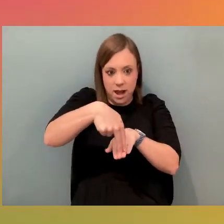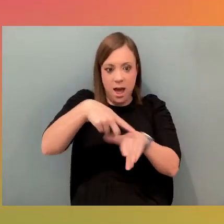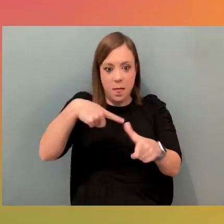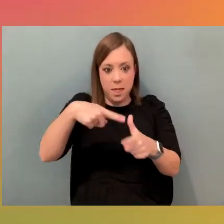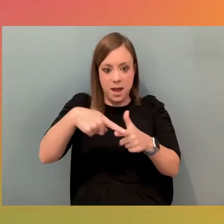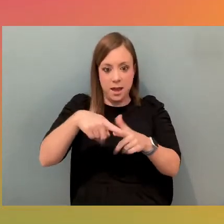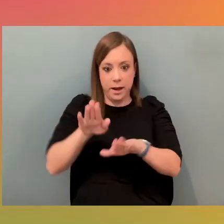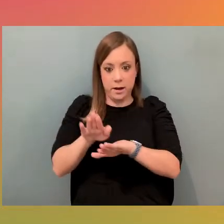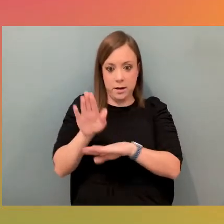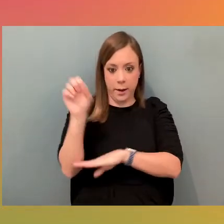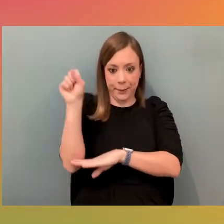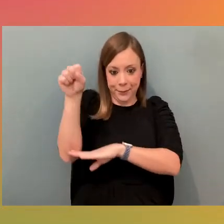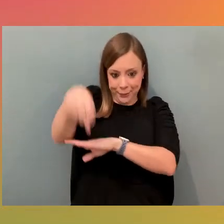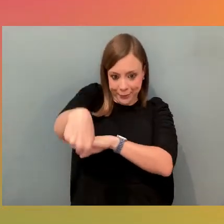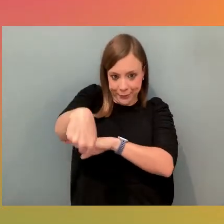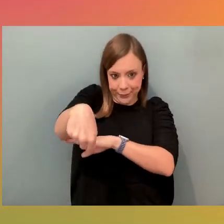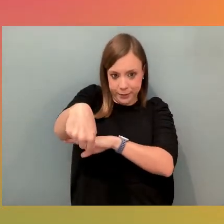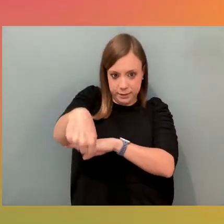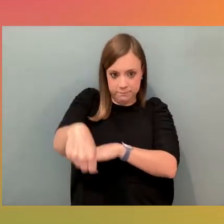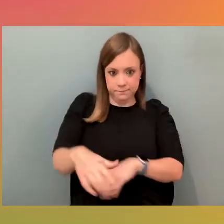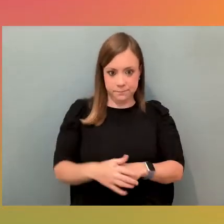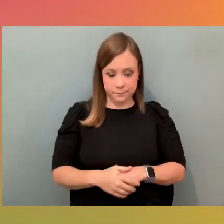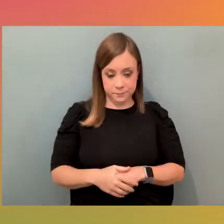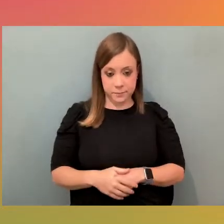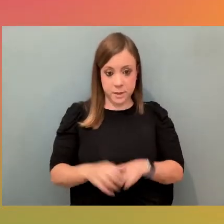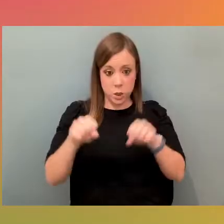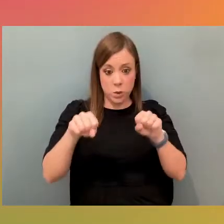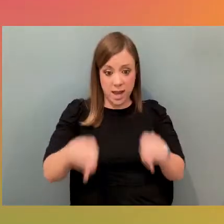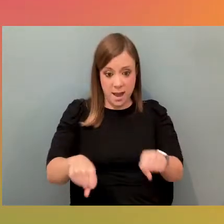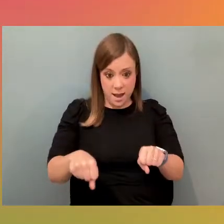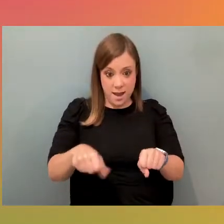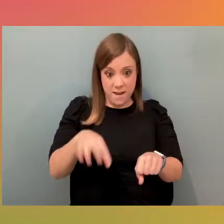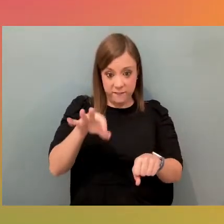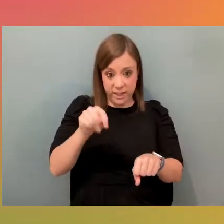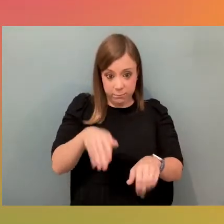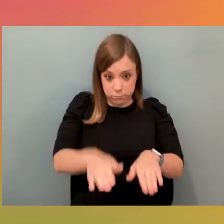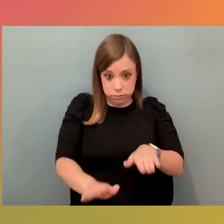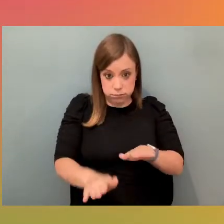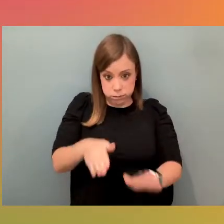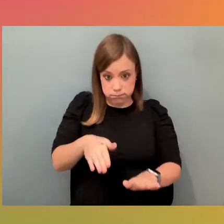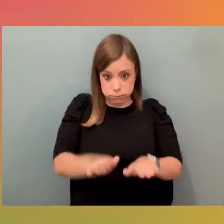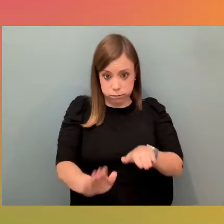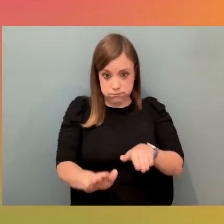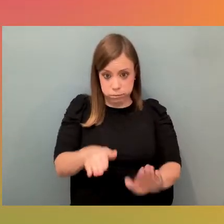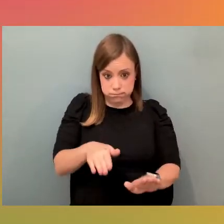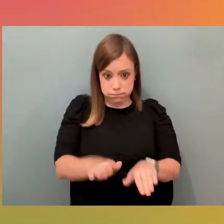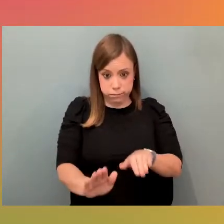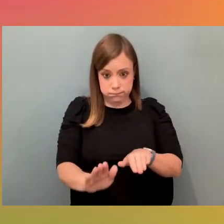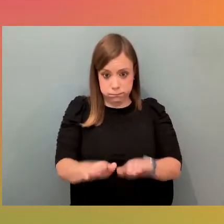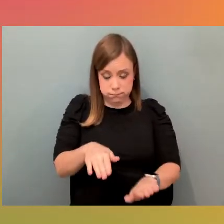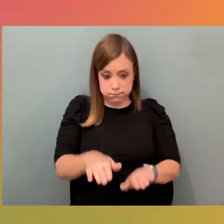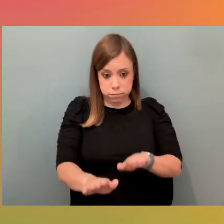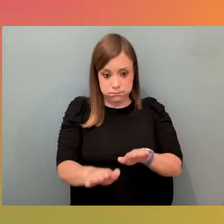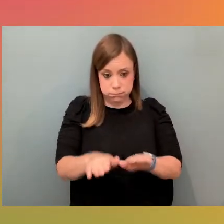FORWARD TO YOUR HANDS. AND HANG OVER YOUR LEGS.